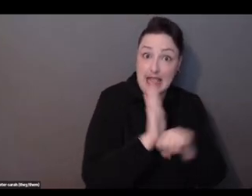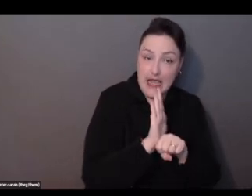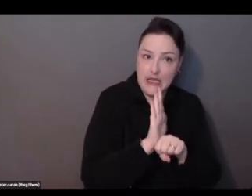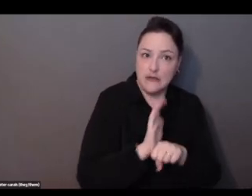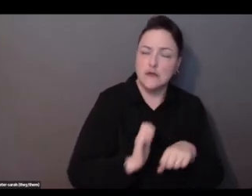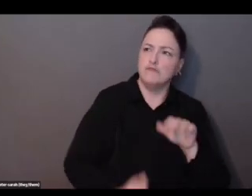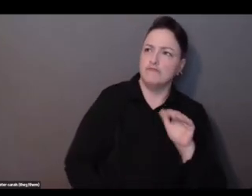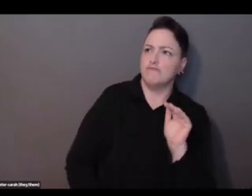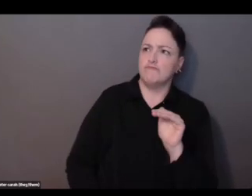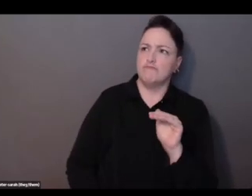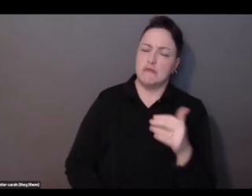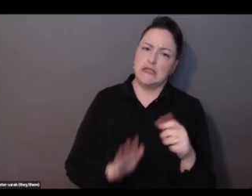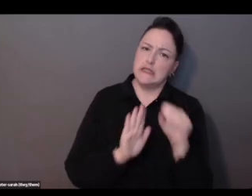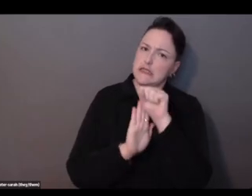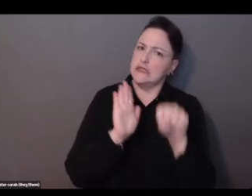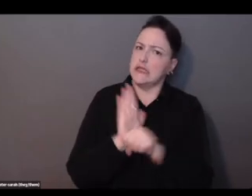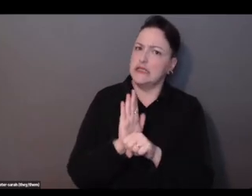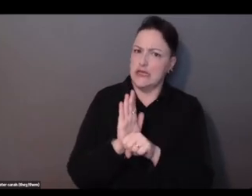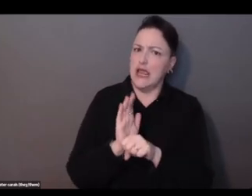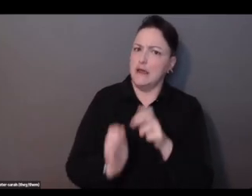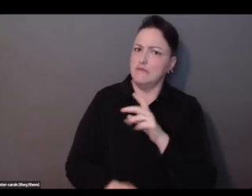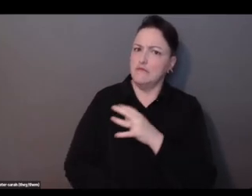to make sure that this data is accurate.